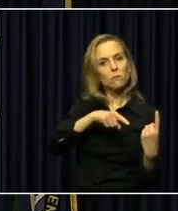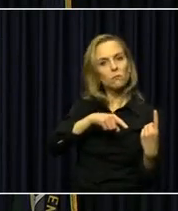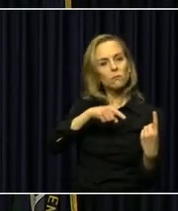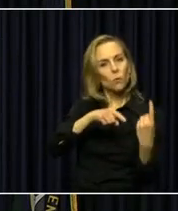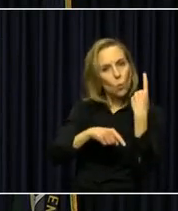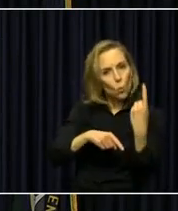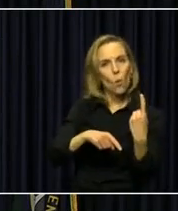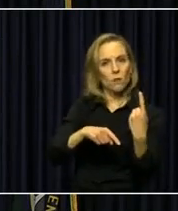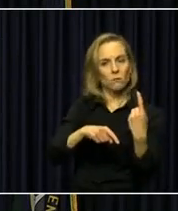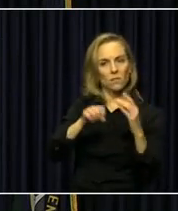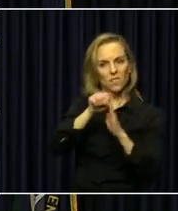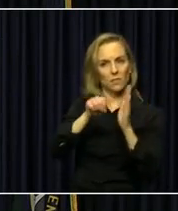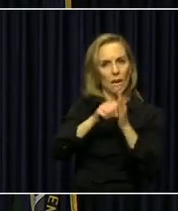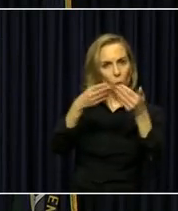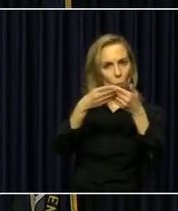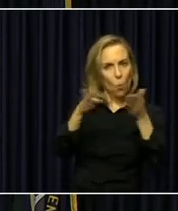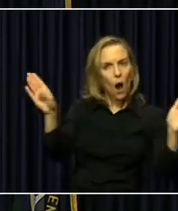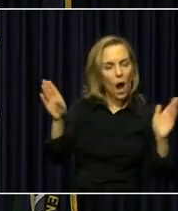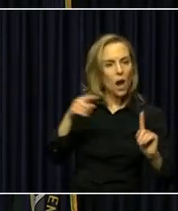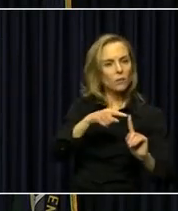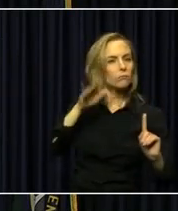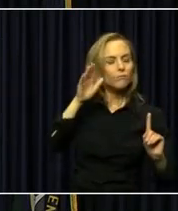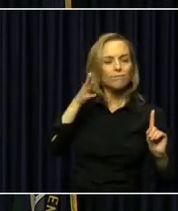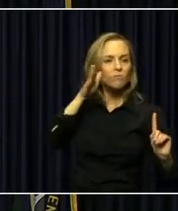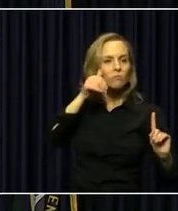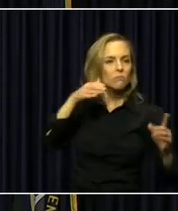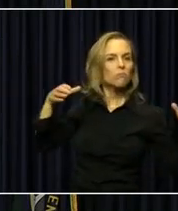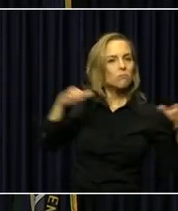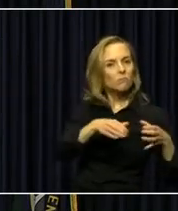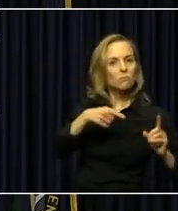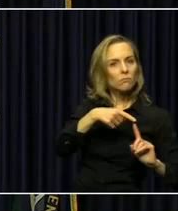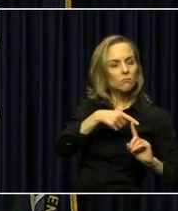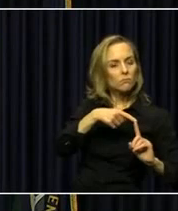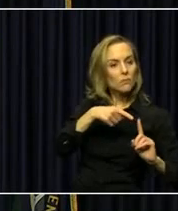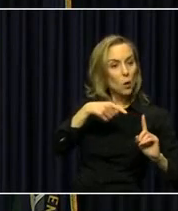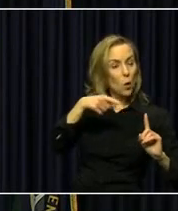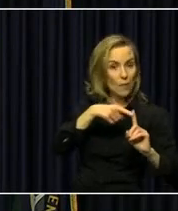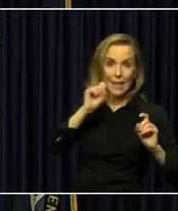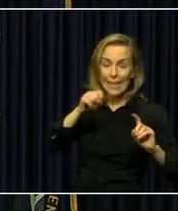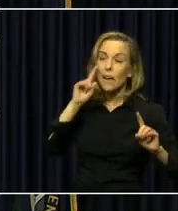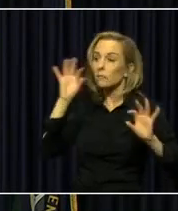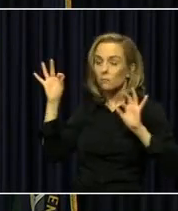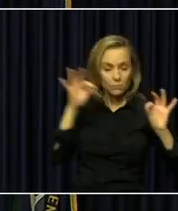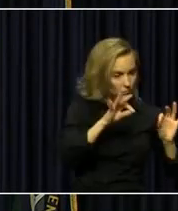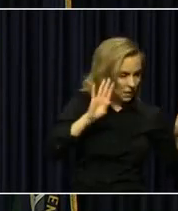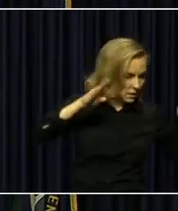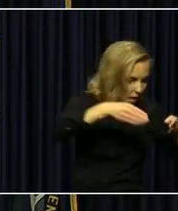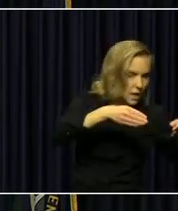AND THAT'S OF GRAVY CONCERN.